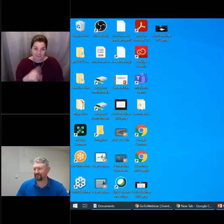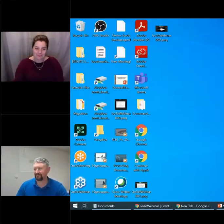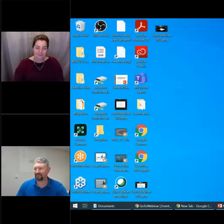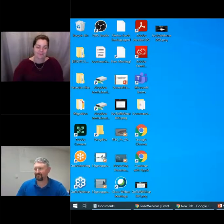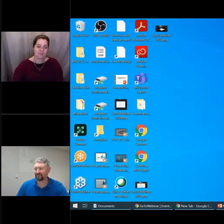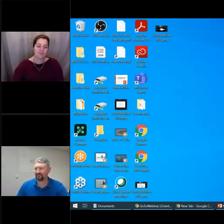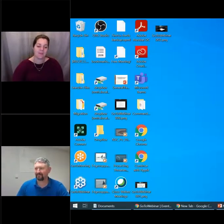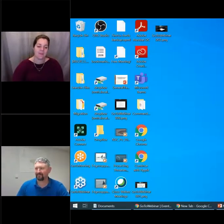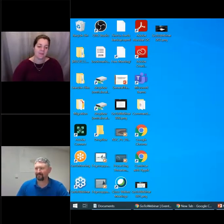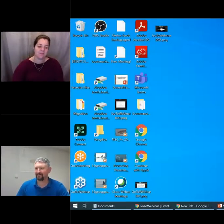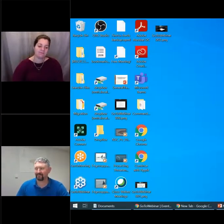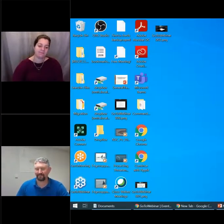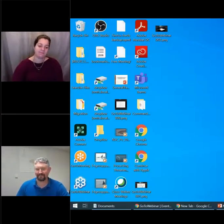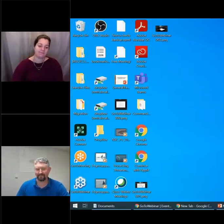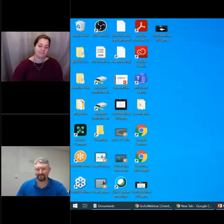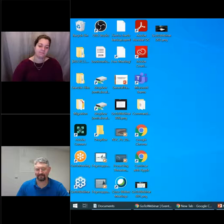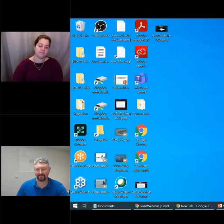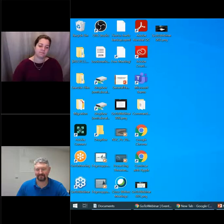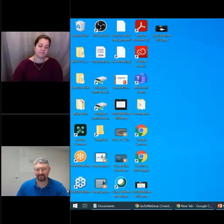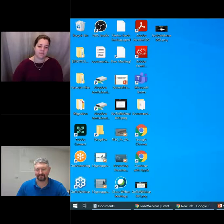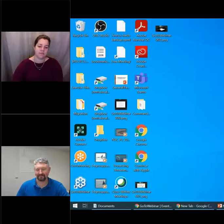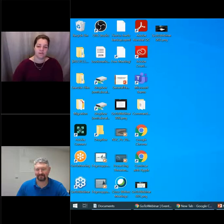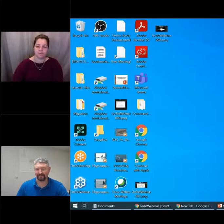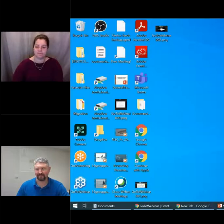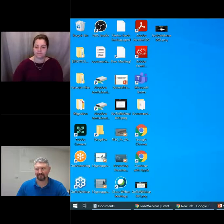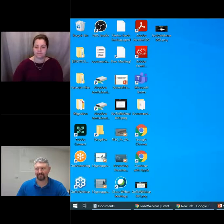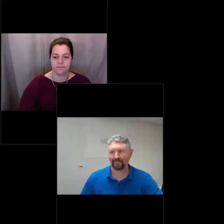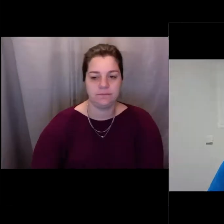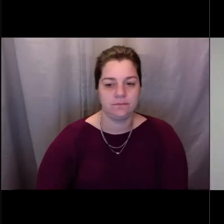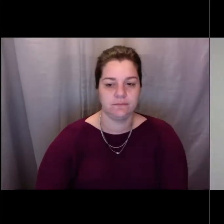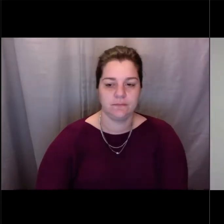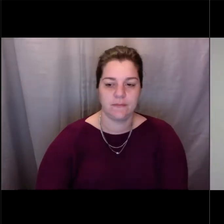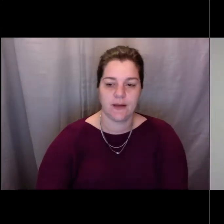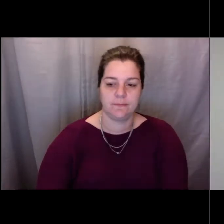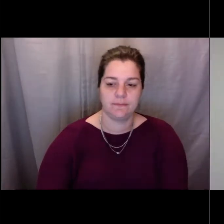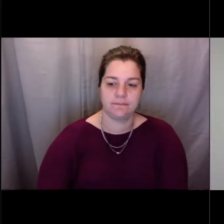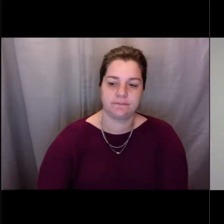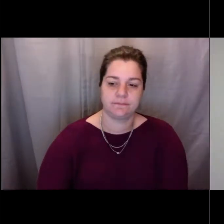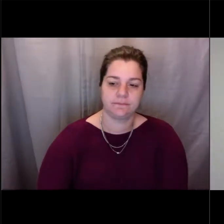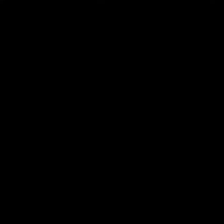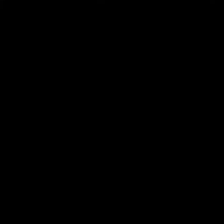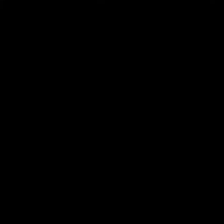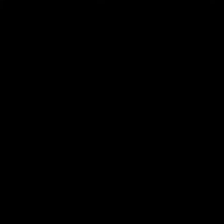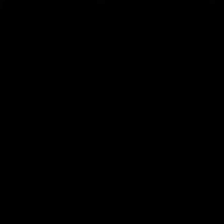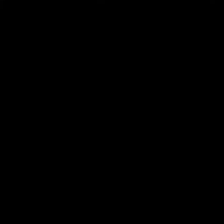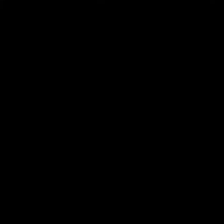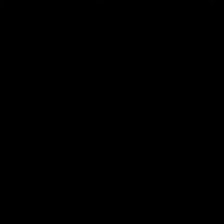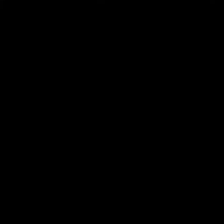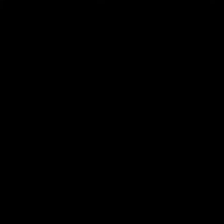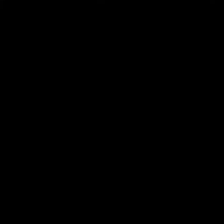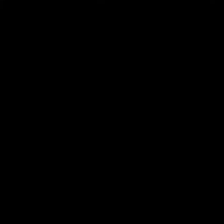I wanted to also mention that you guys also help with stranded marine mammals